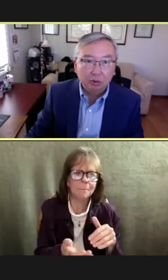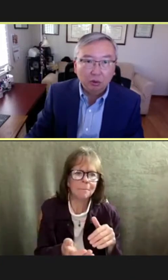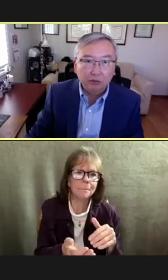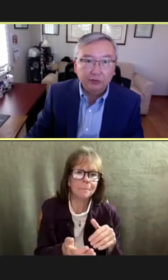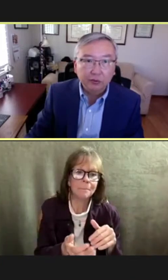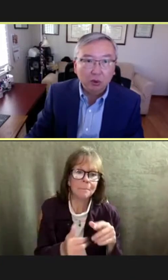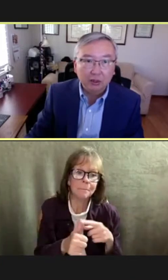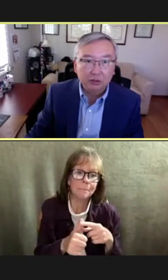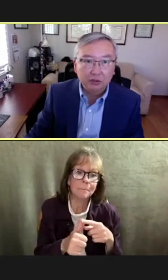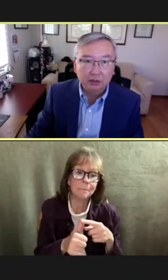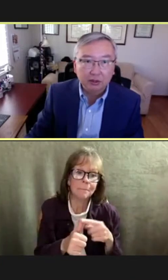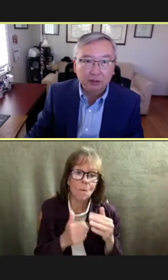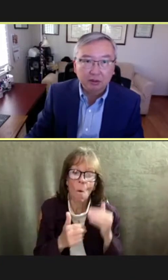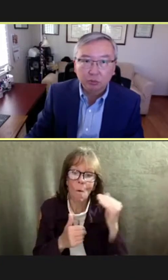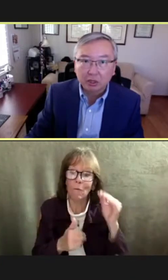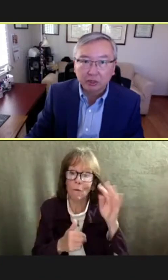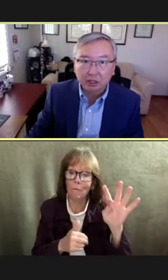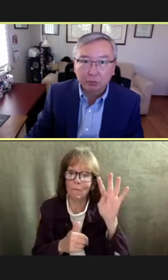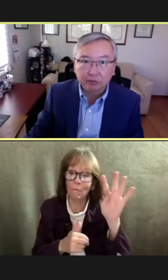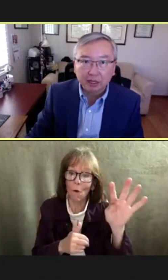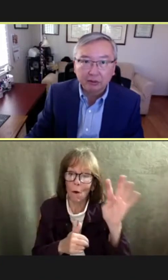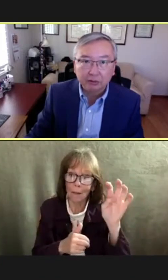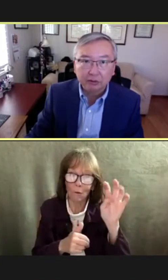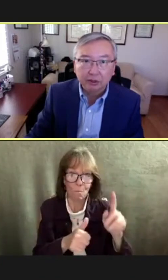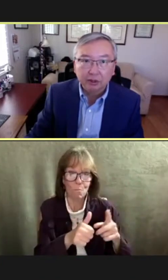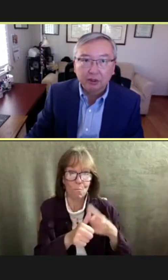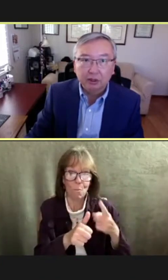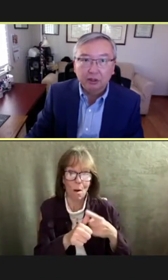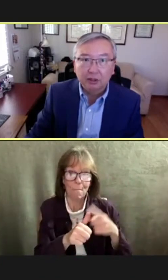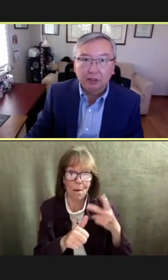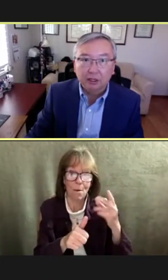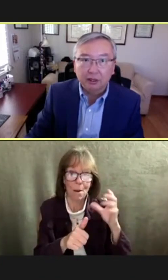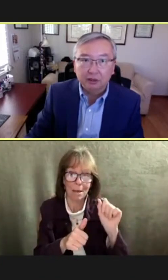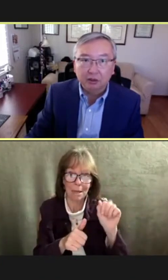and over 100 OBGYN doctors, and